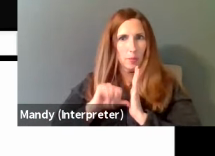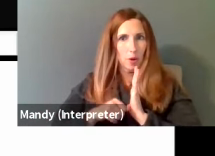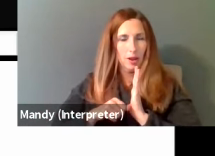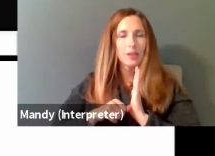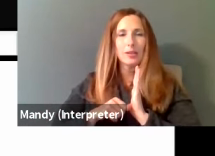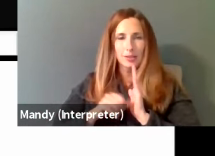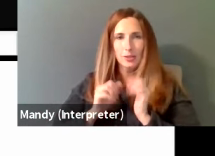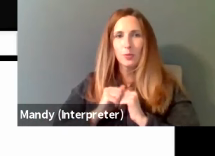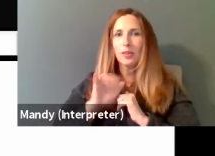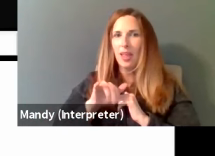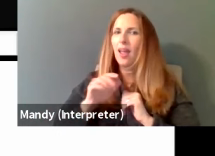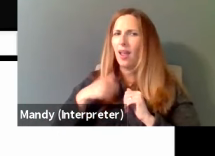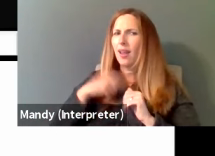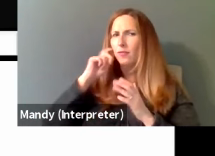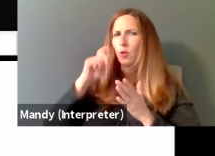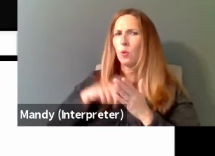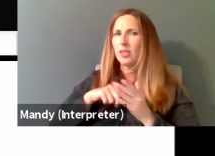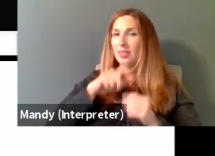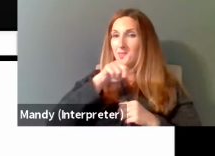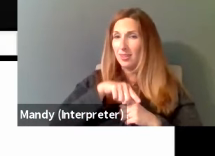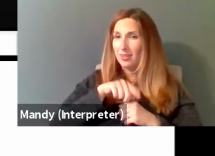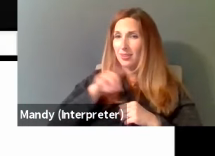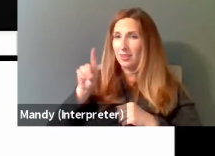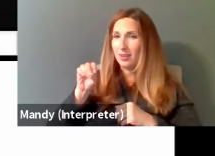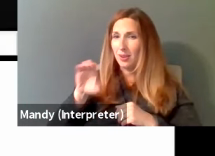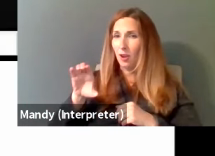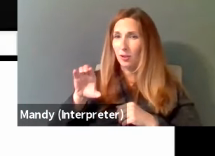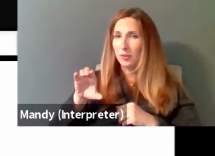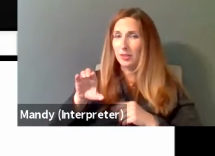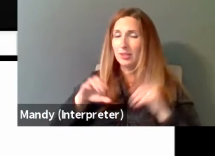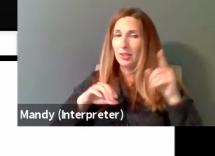these documents actually are great evidence